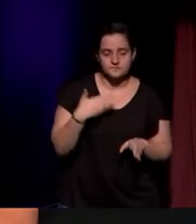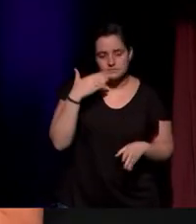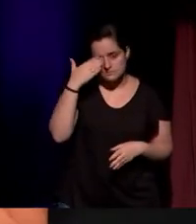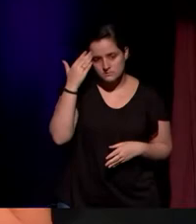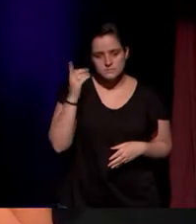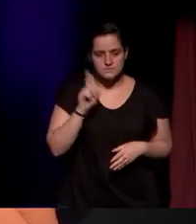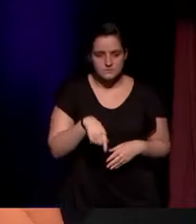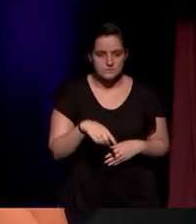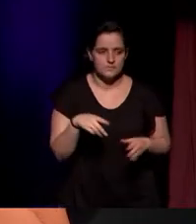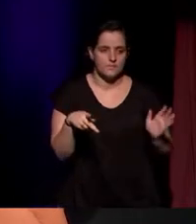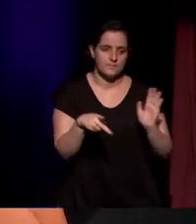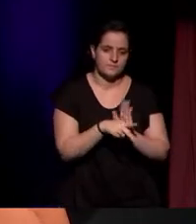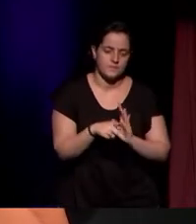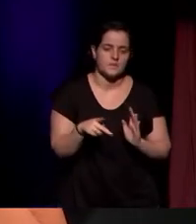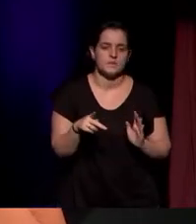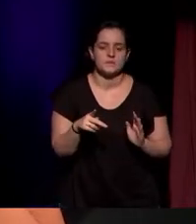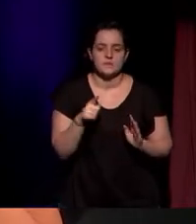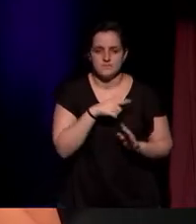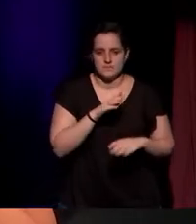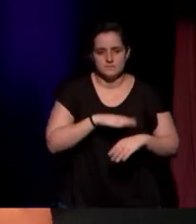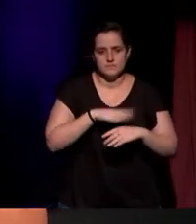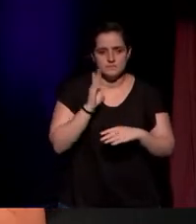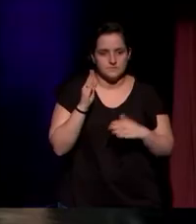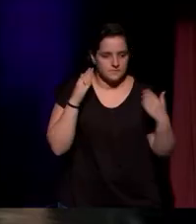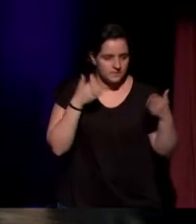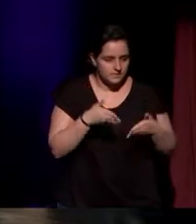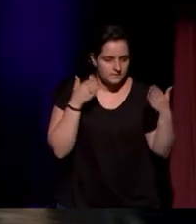the Arabist, who is the most fundamentalist of all,